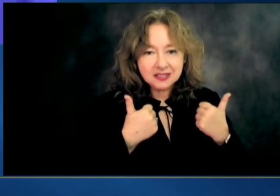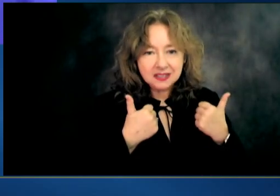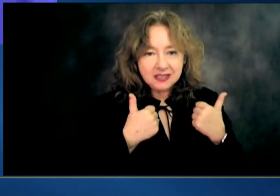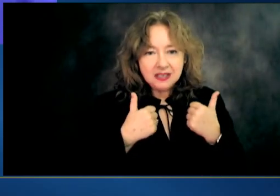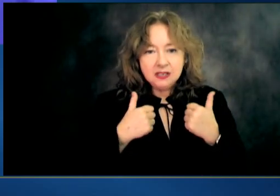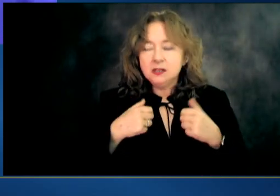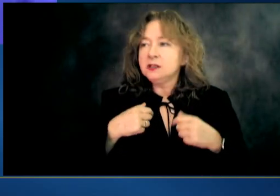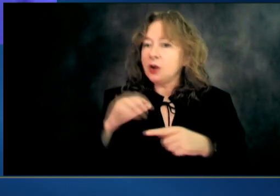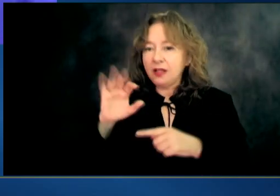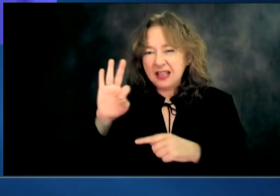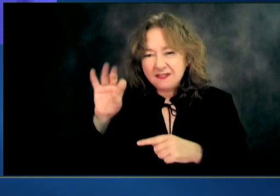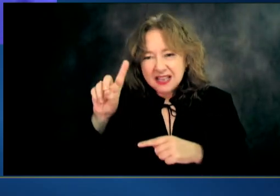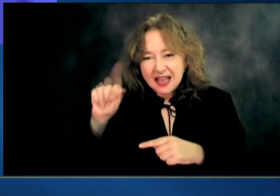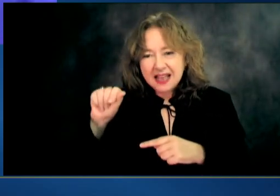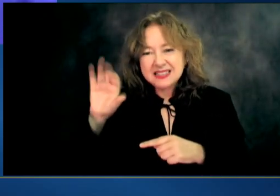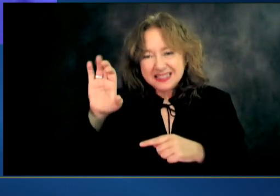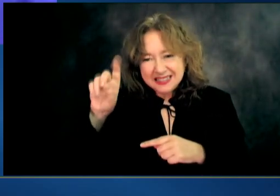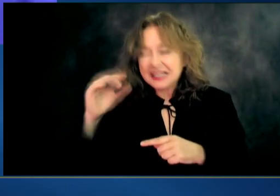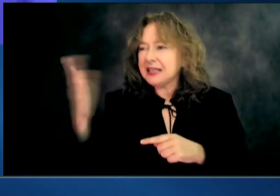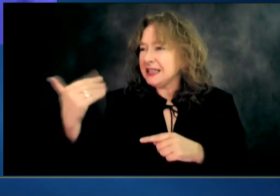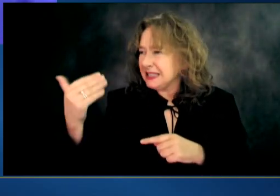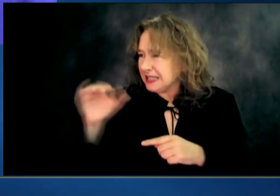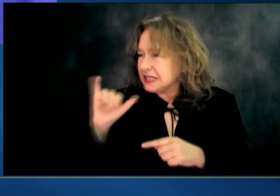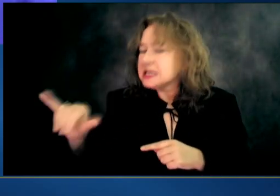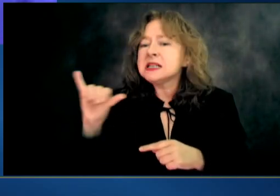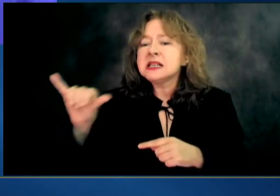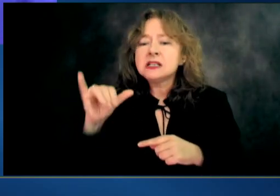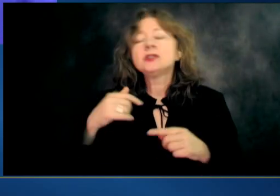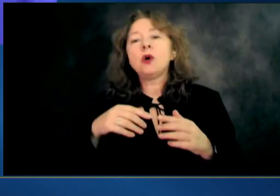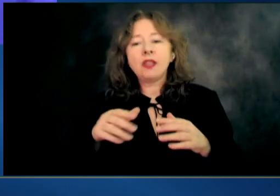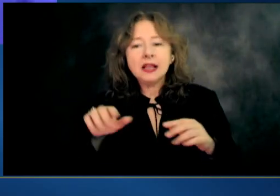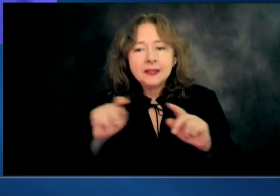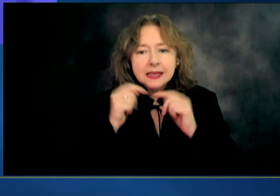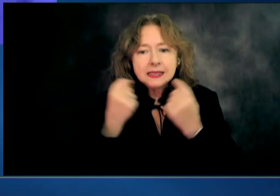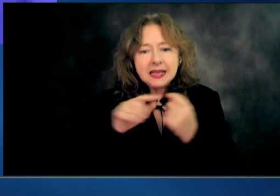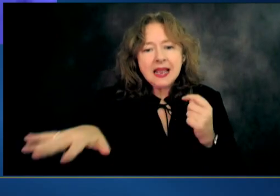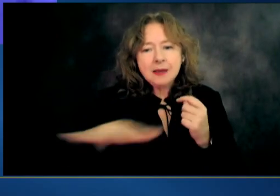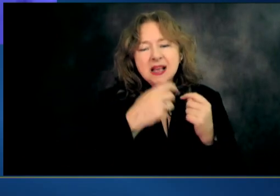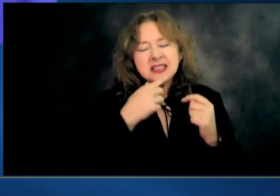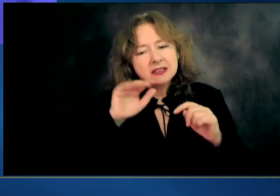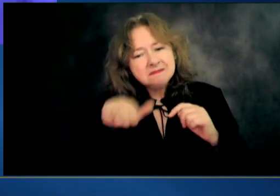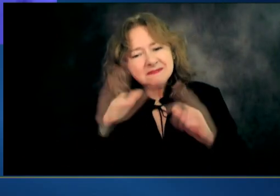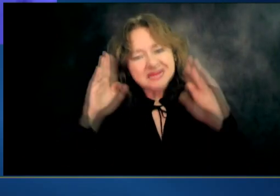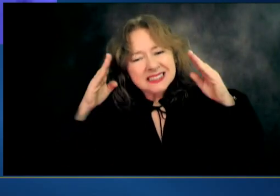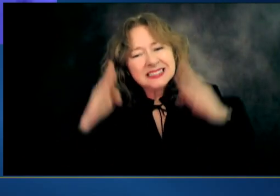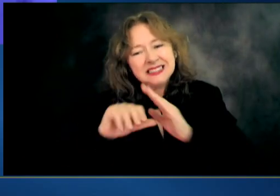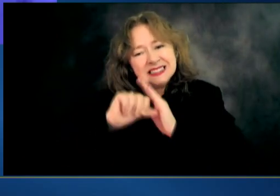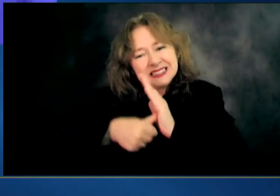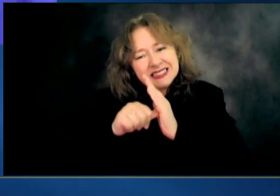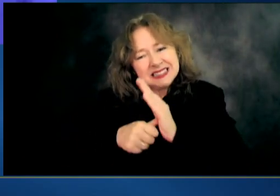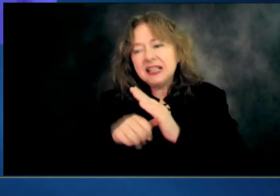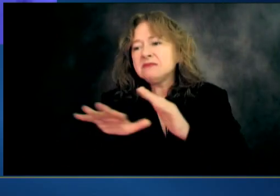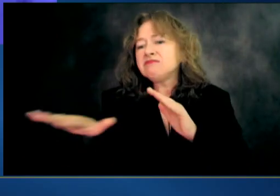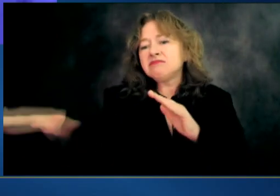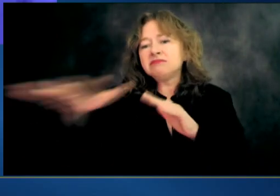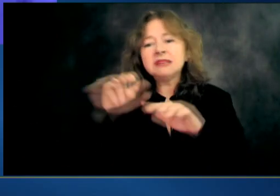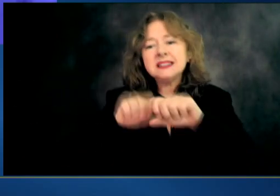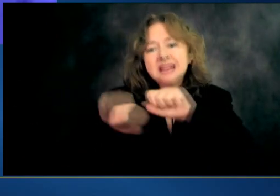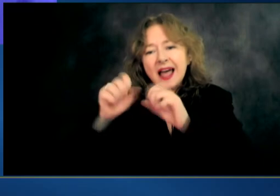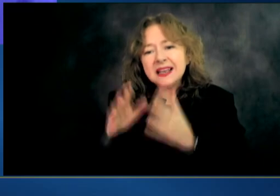redouble our efforts, to really encourage the scientific community to do what it can. And